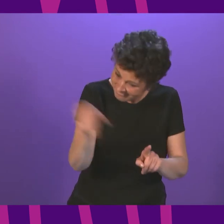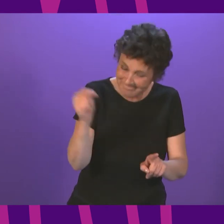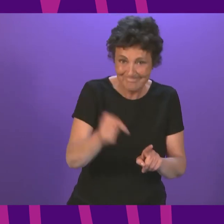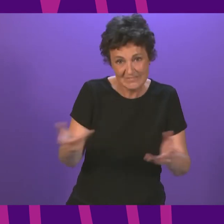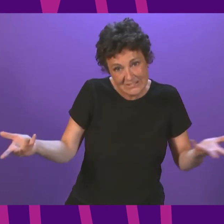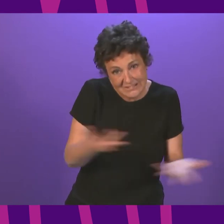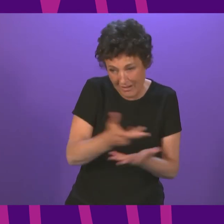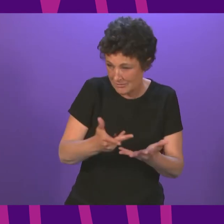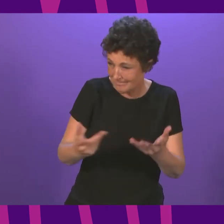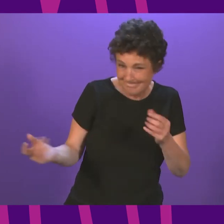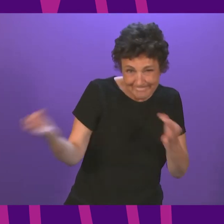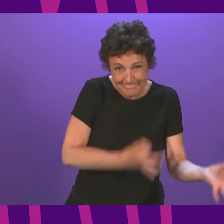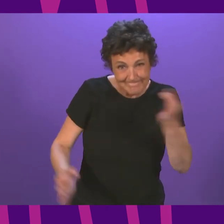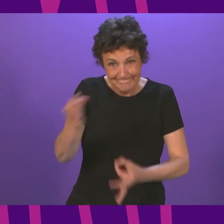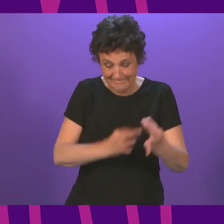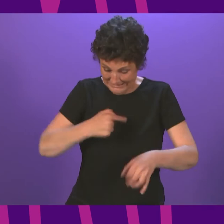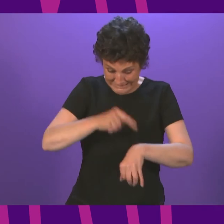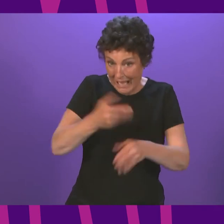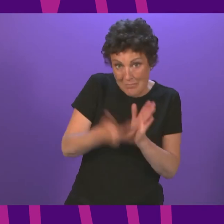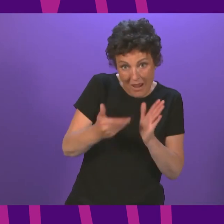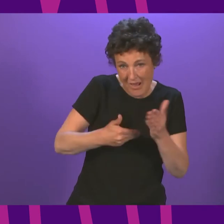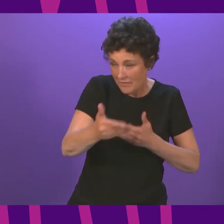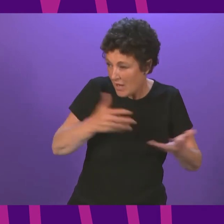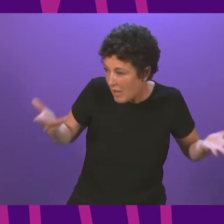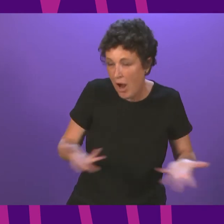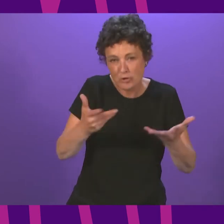as much scrutiny as we can in the time that we have and encourage meaningful and impactful